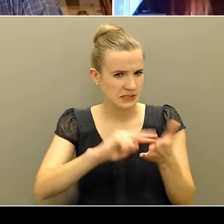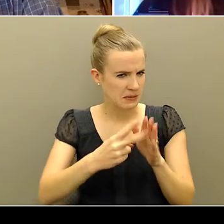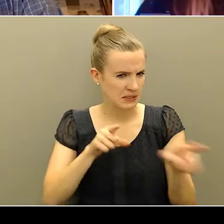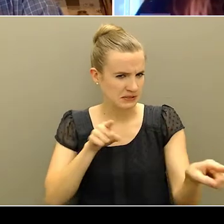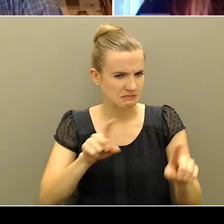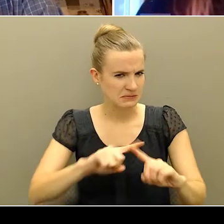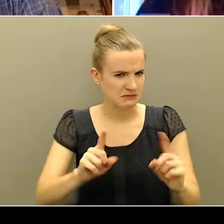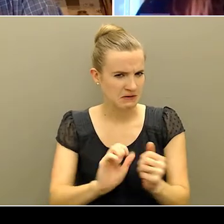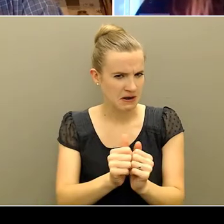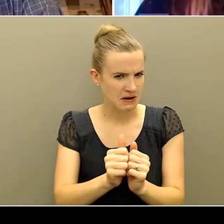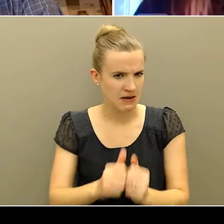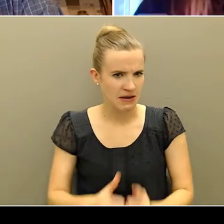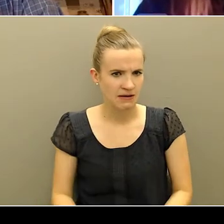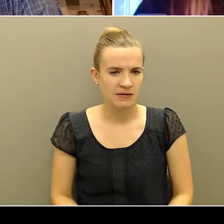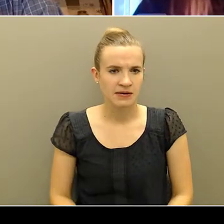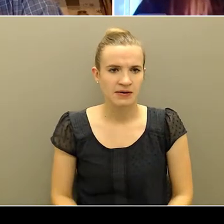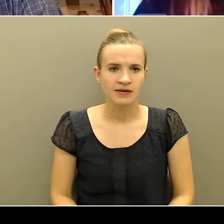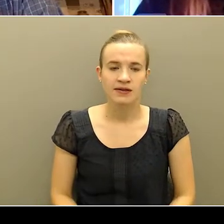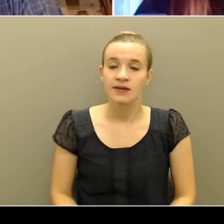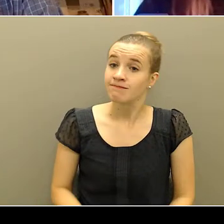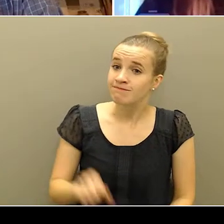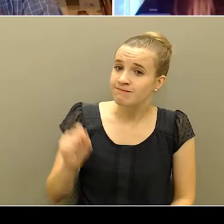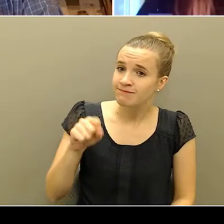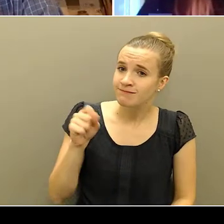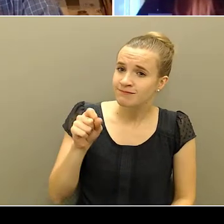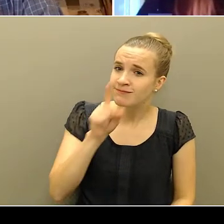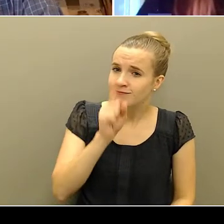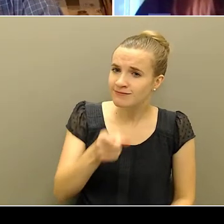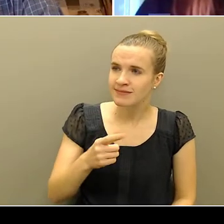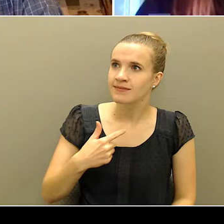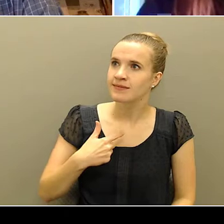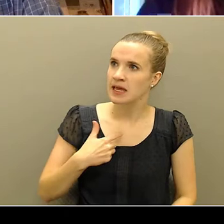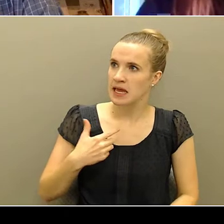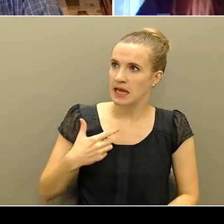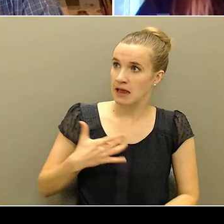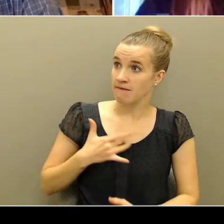and whatnot has definitely been the main focus and the word that has, that has